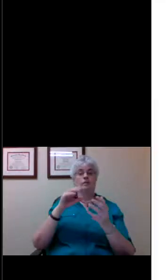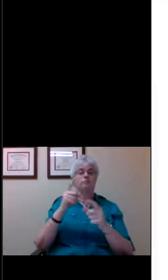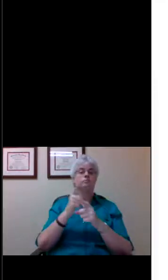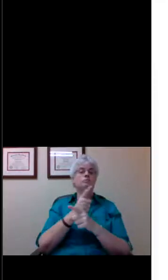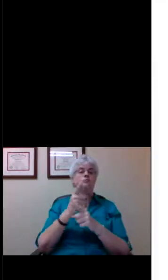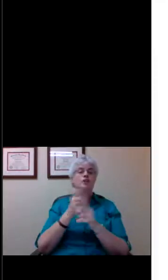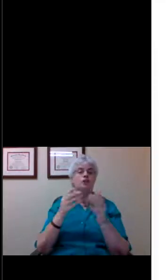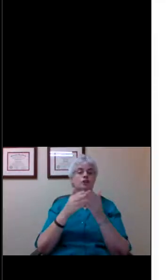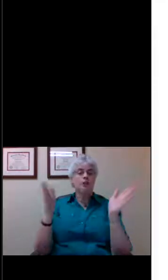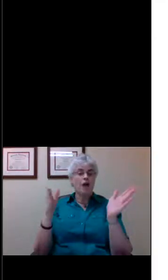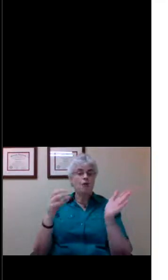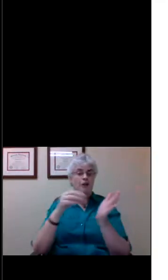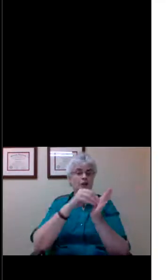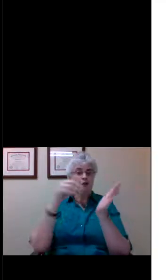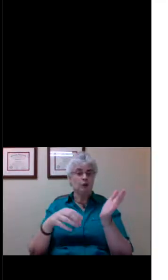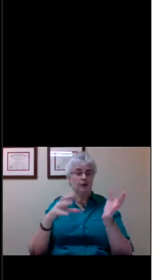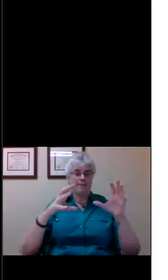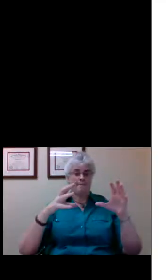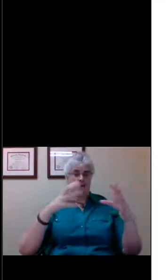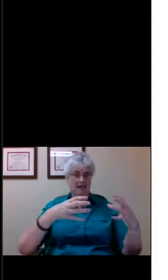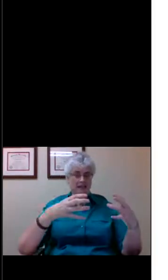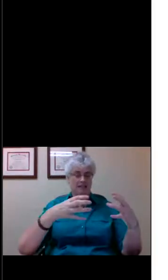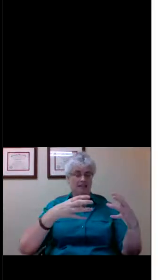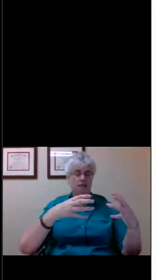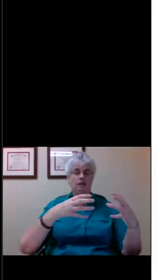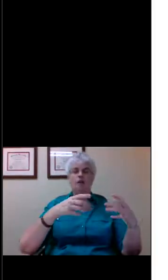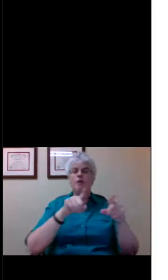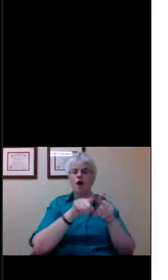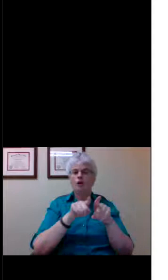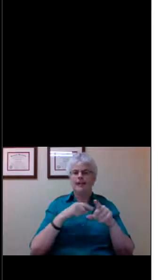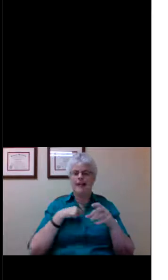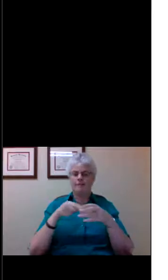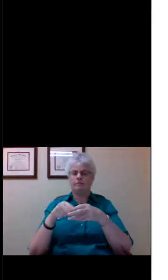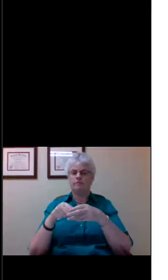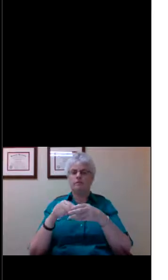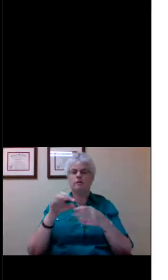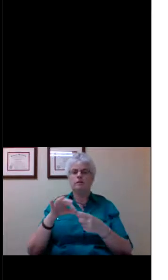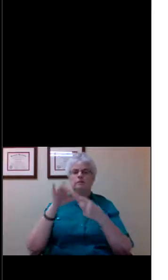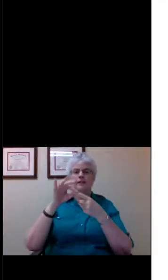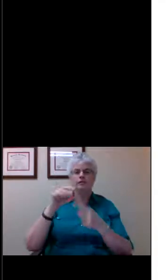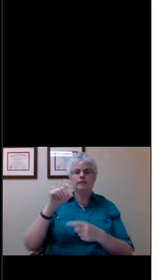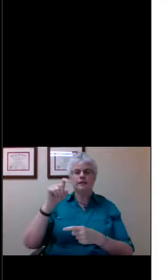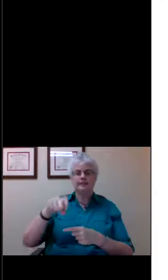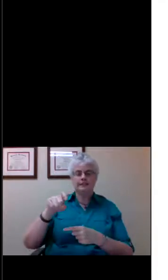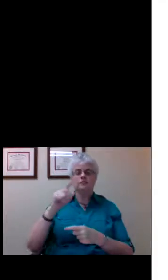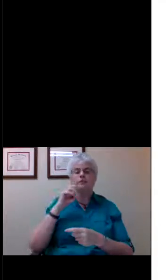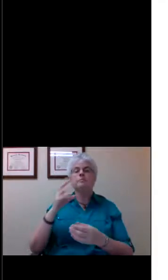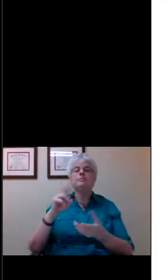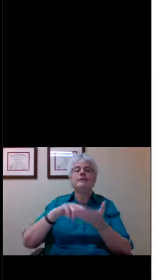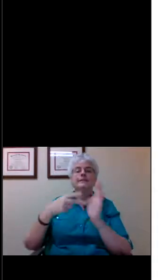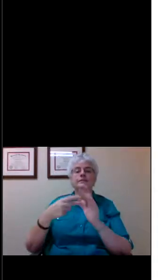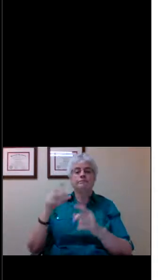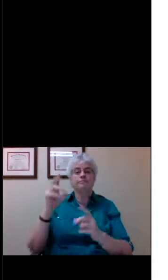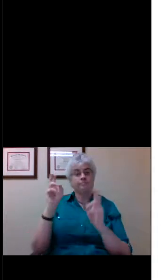example, there's the typical student population but then there's a smaller